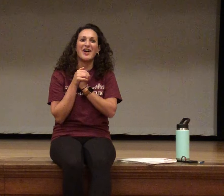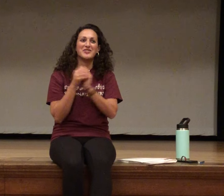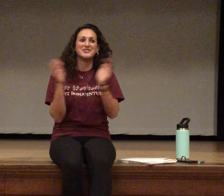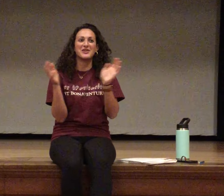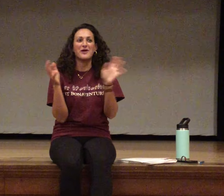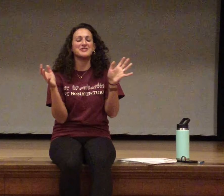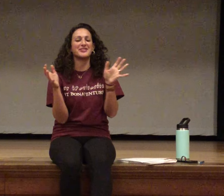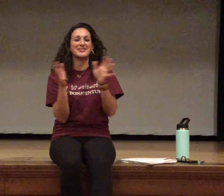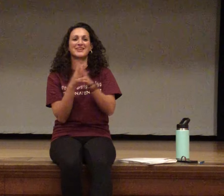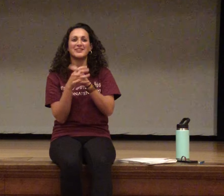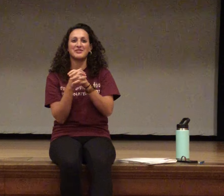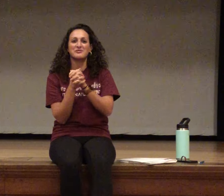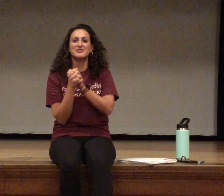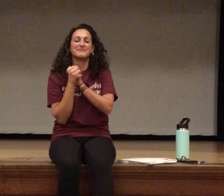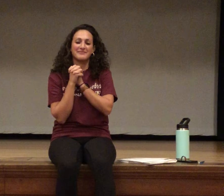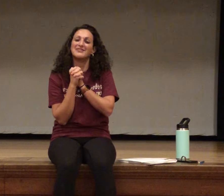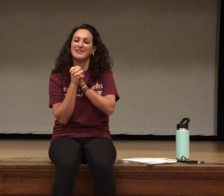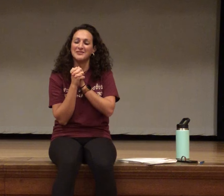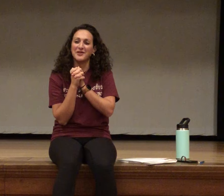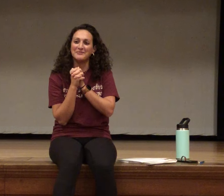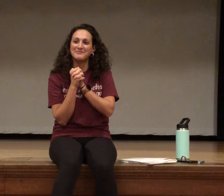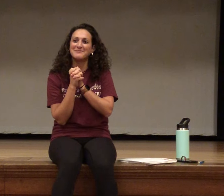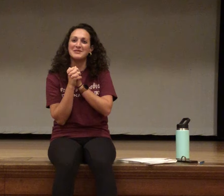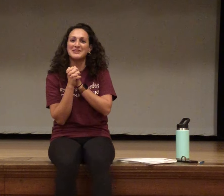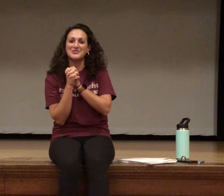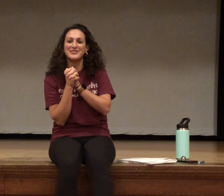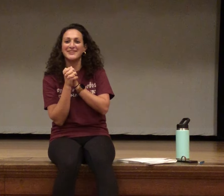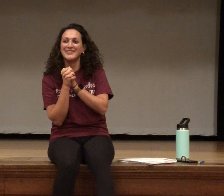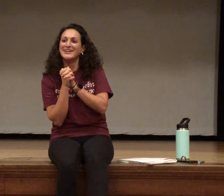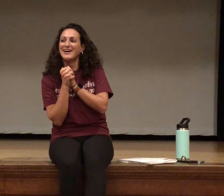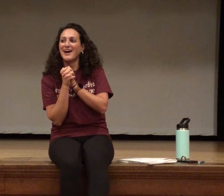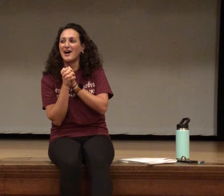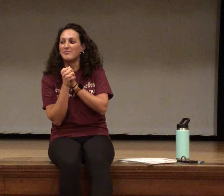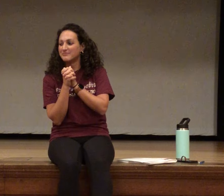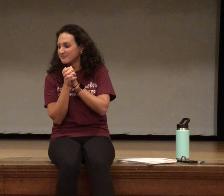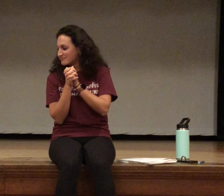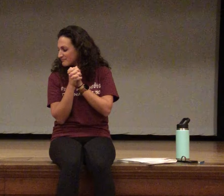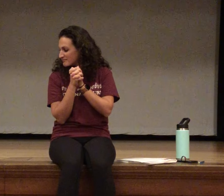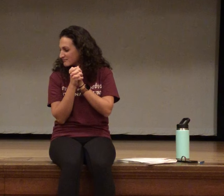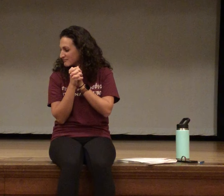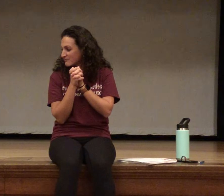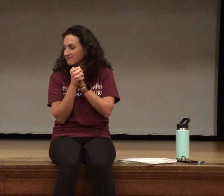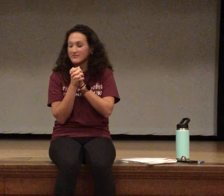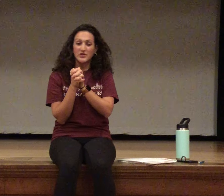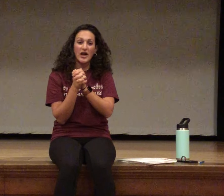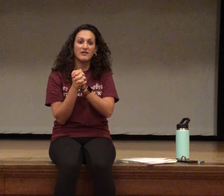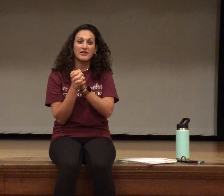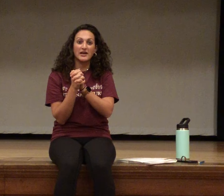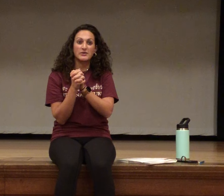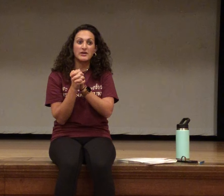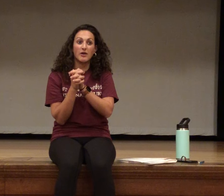how do you say a question in Sign Language it's fun it's interesting um so yeah and next week